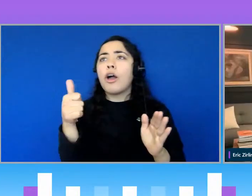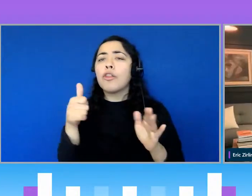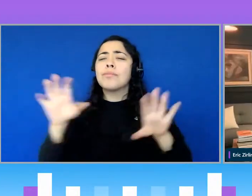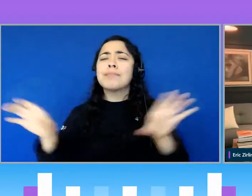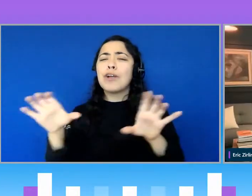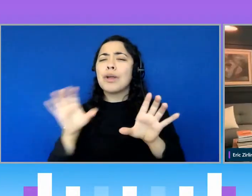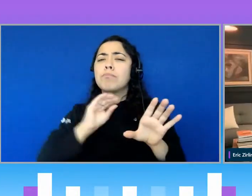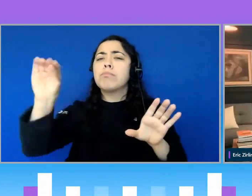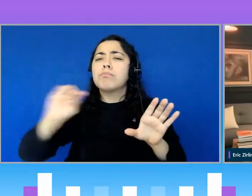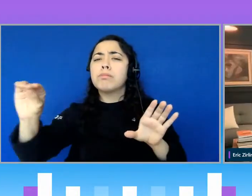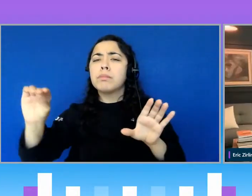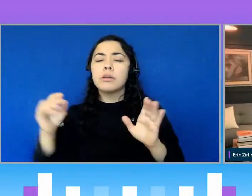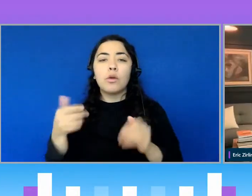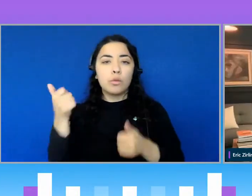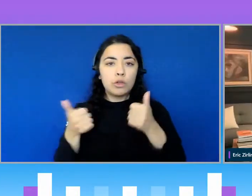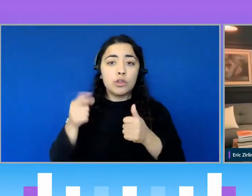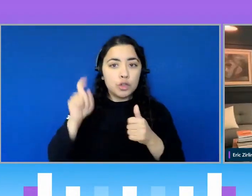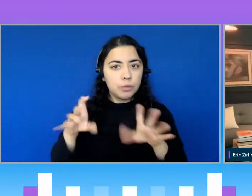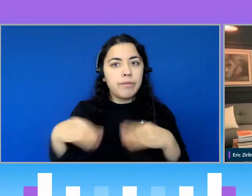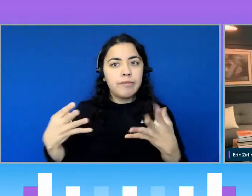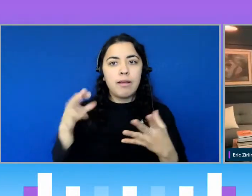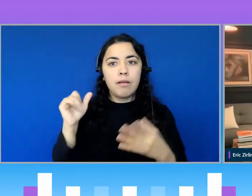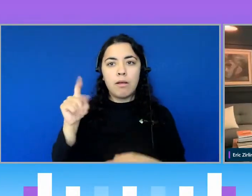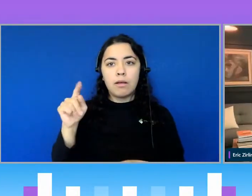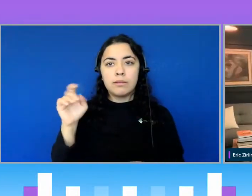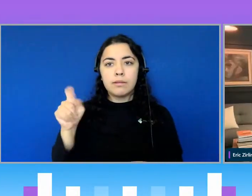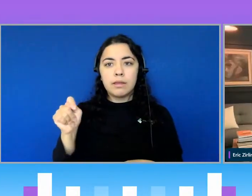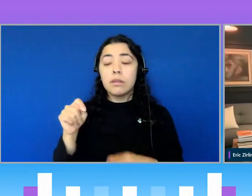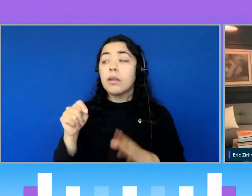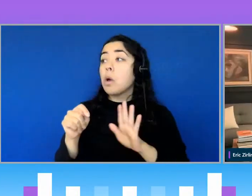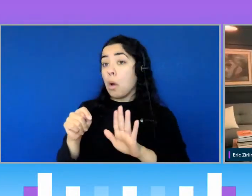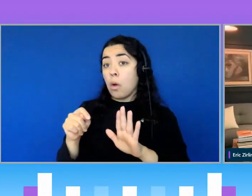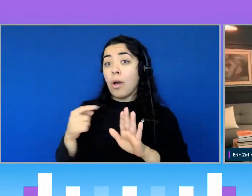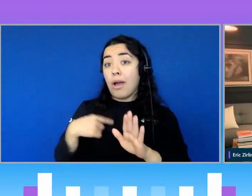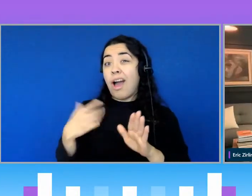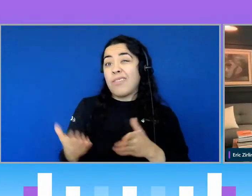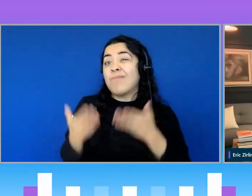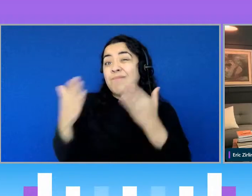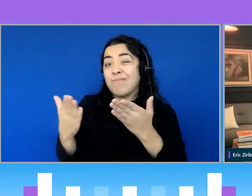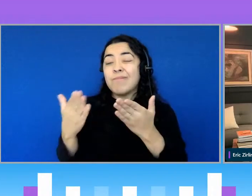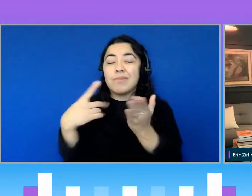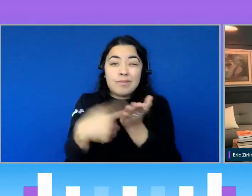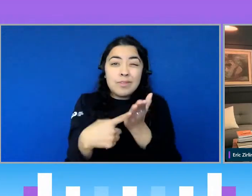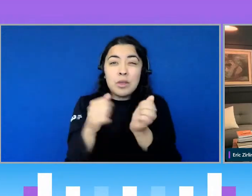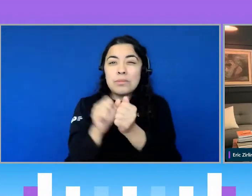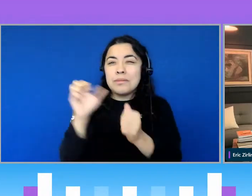So this one I want to be clear on this. I would absolutely check with subject matter expertise and dig in deep